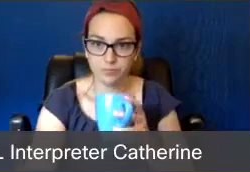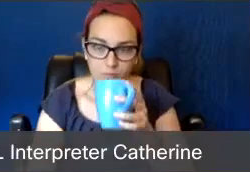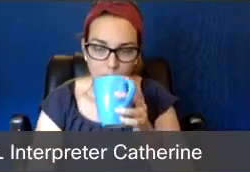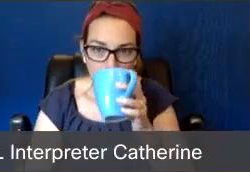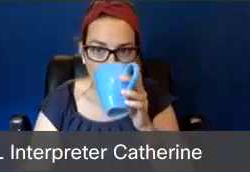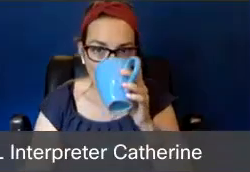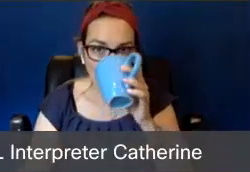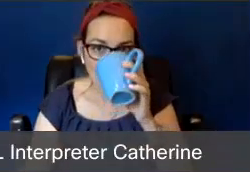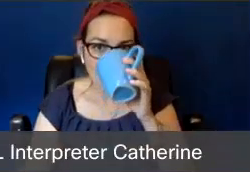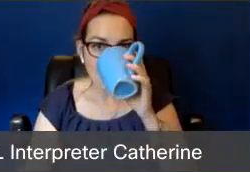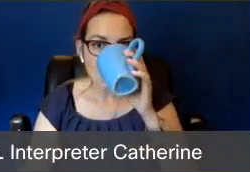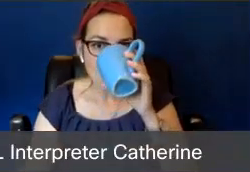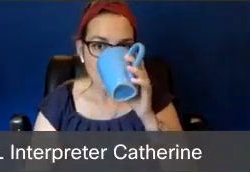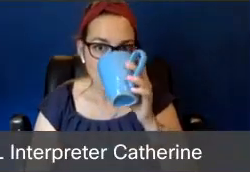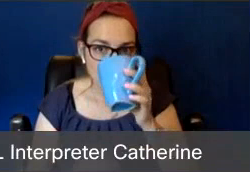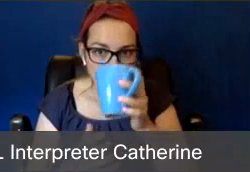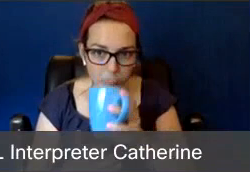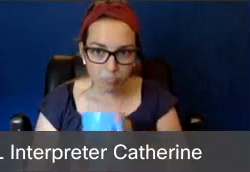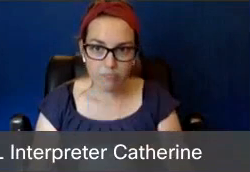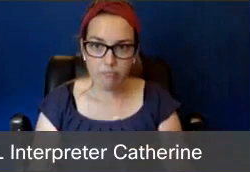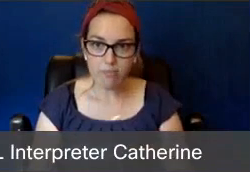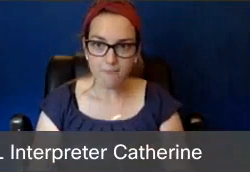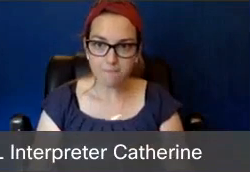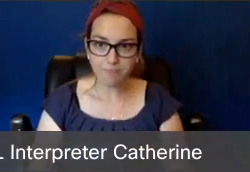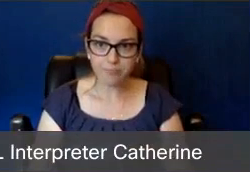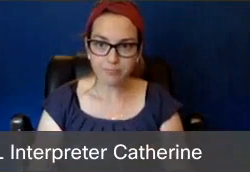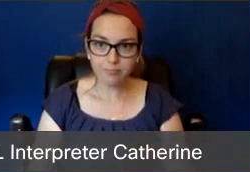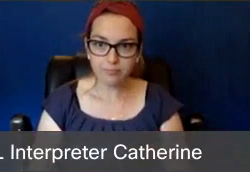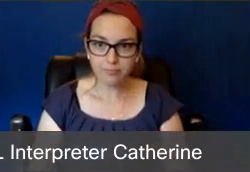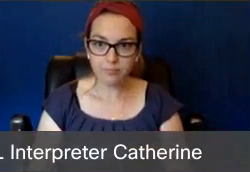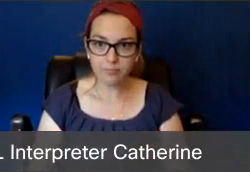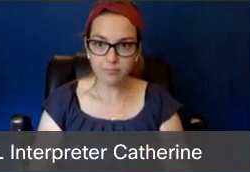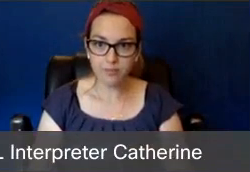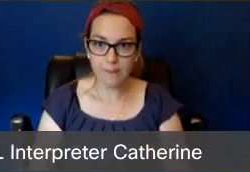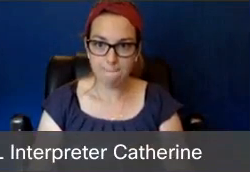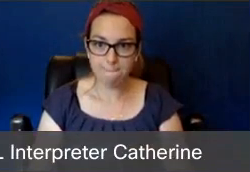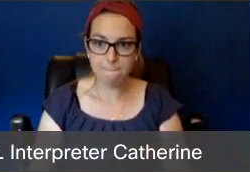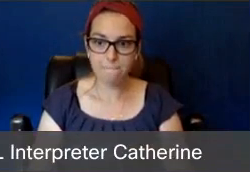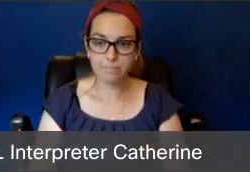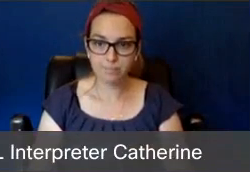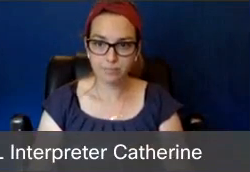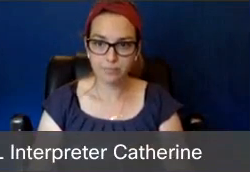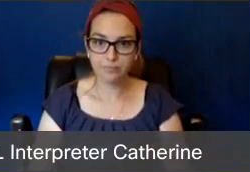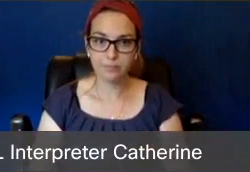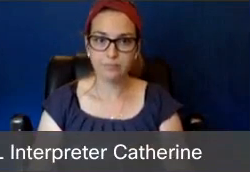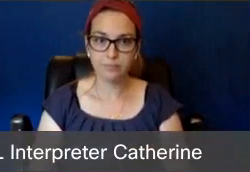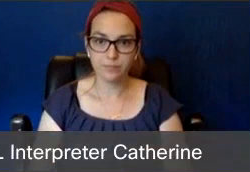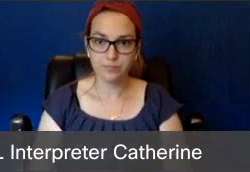welfare and public safety, it's both. Therefore we will provide evidence-based treatments